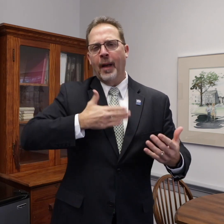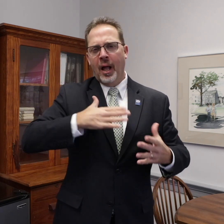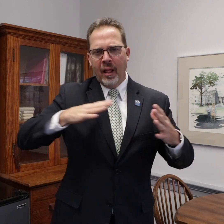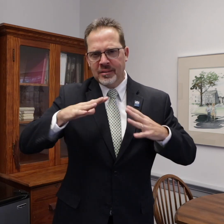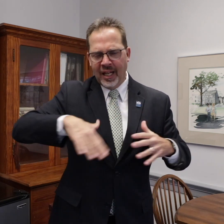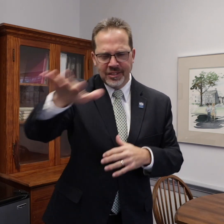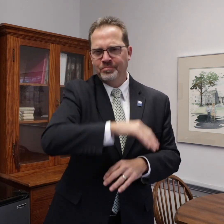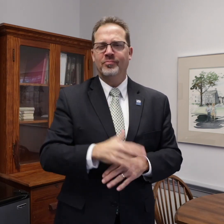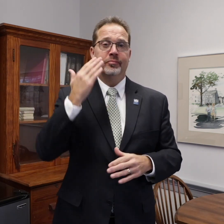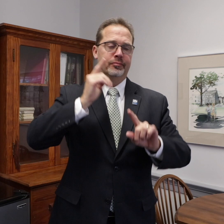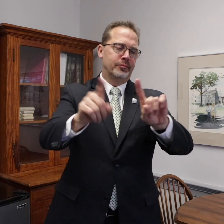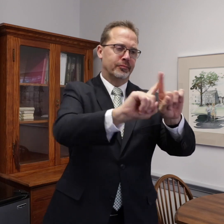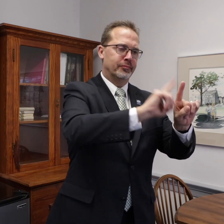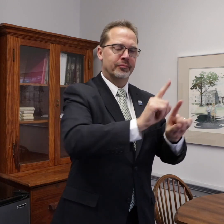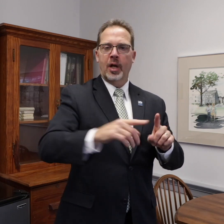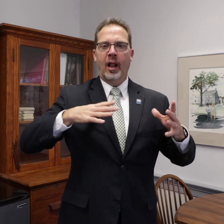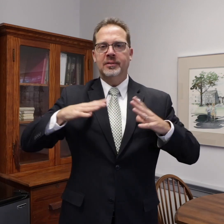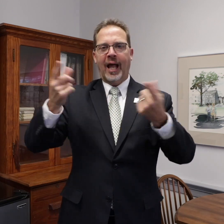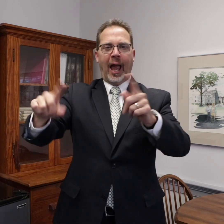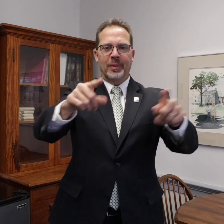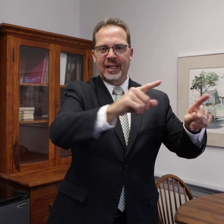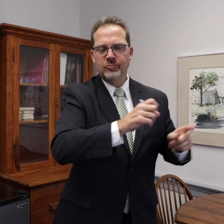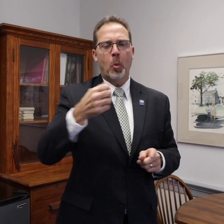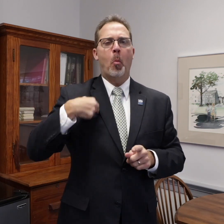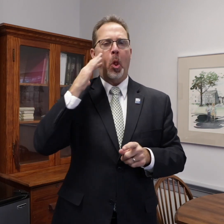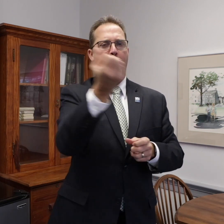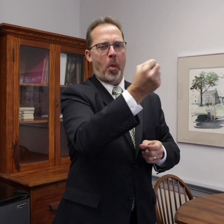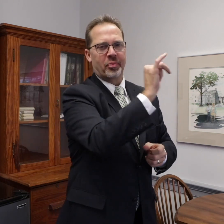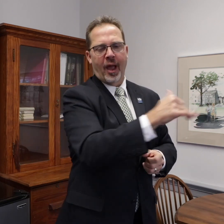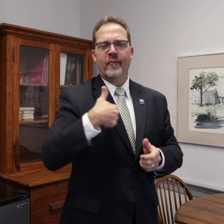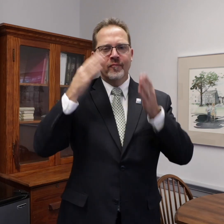There is a lot of excitement this time of year, but for now we will focus on